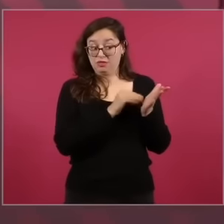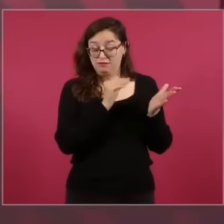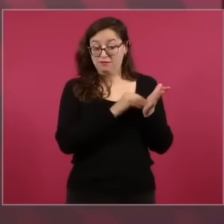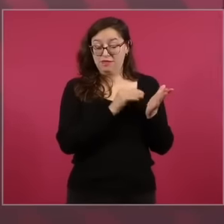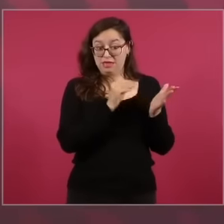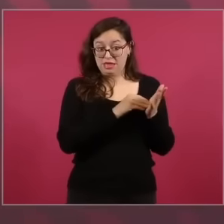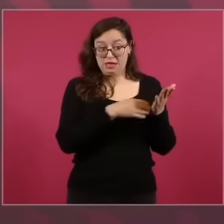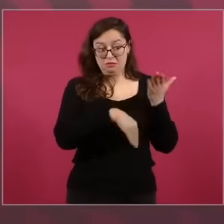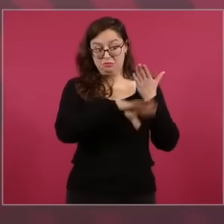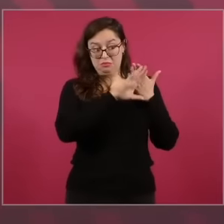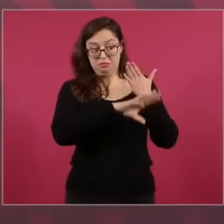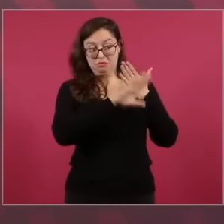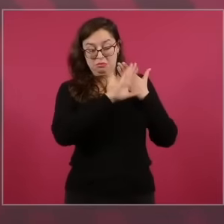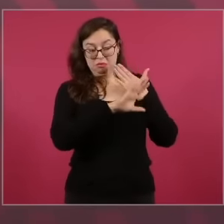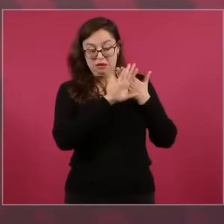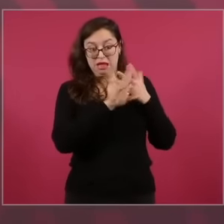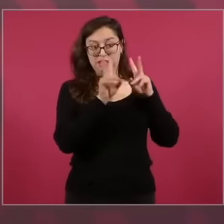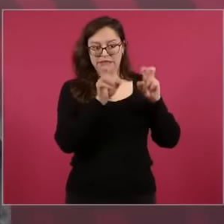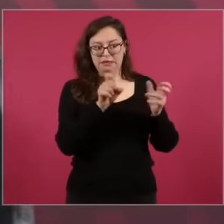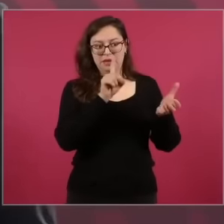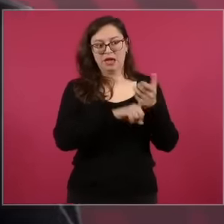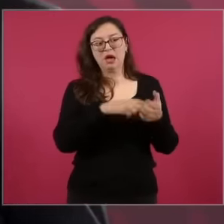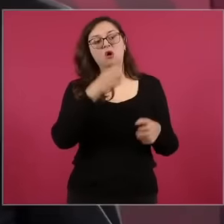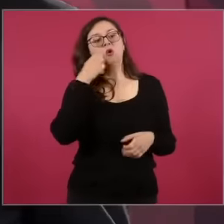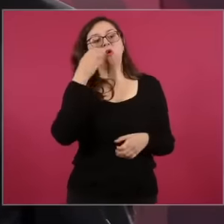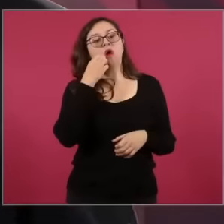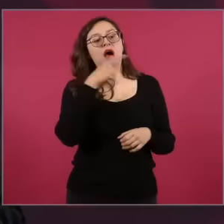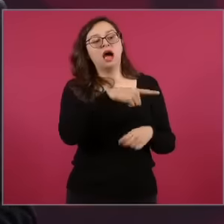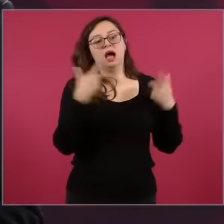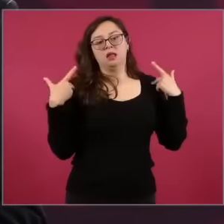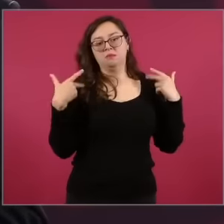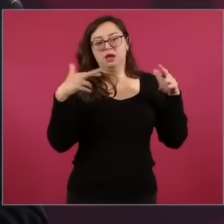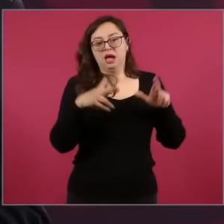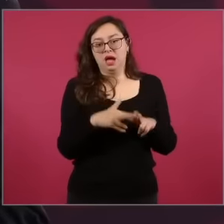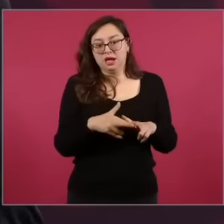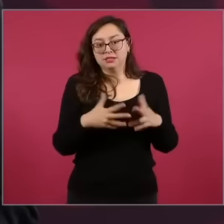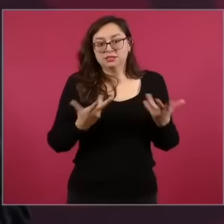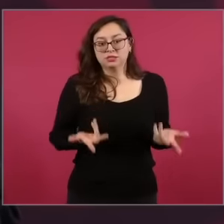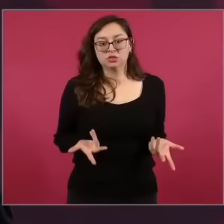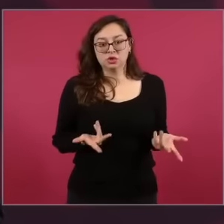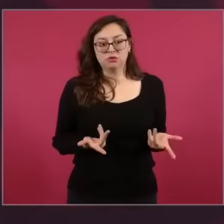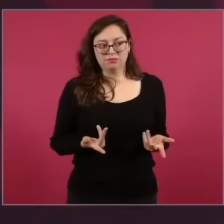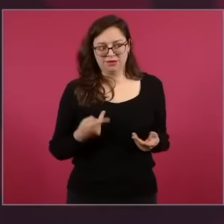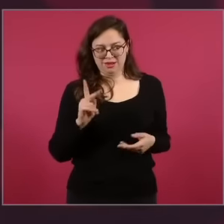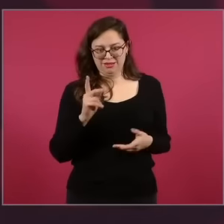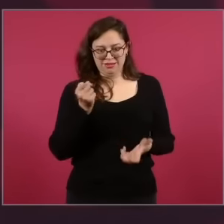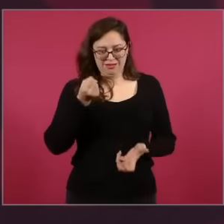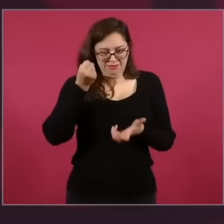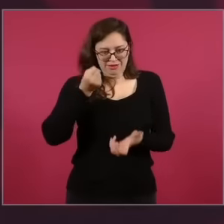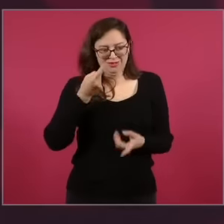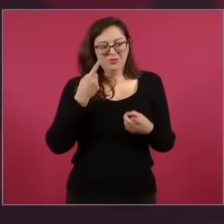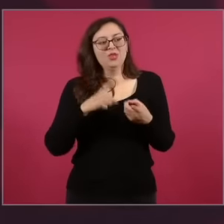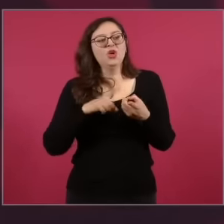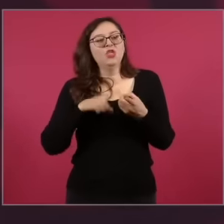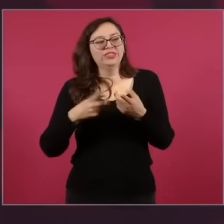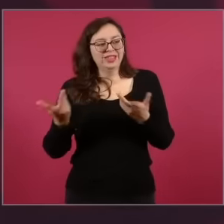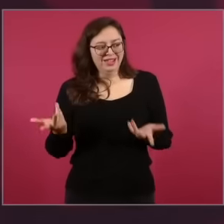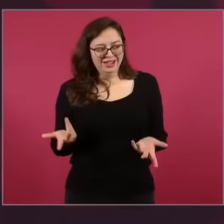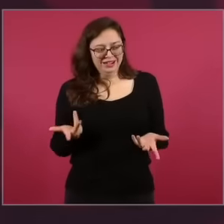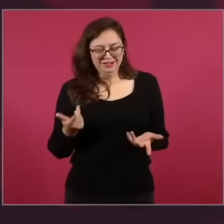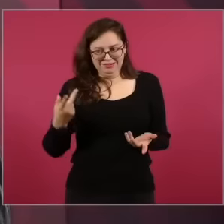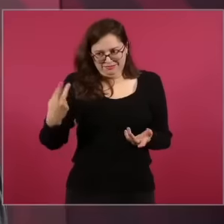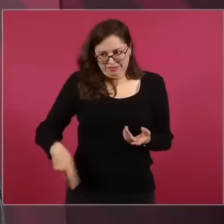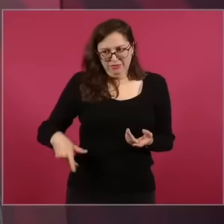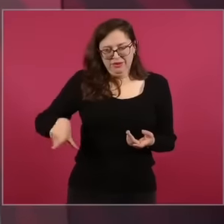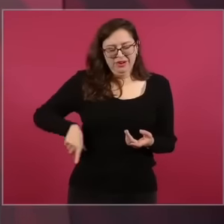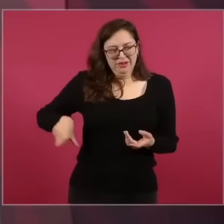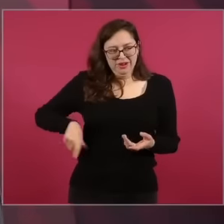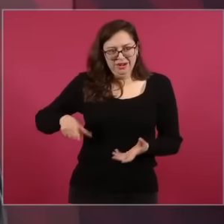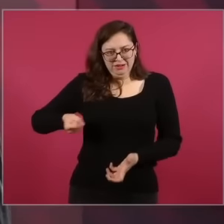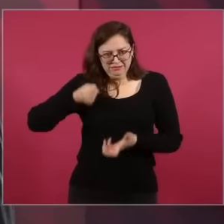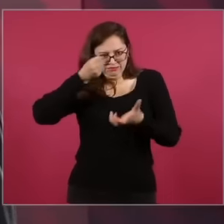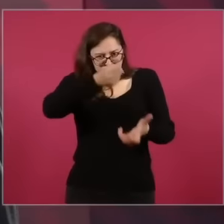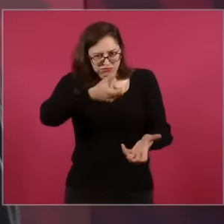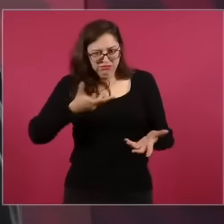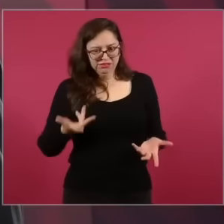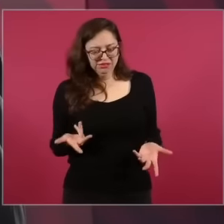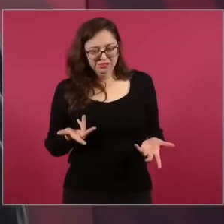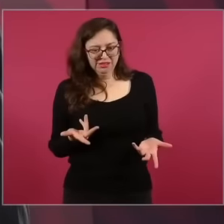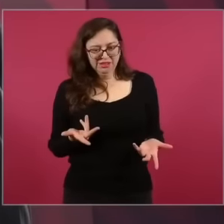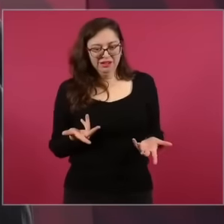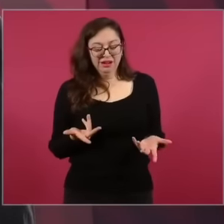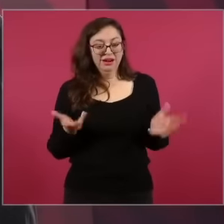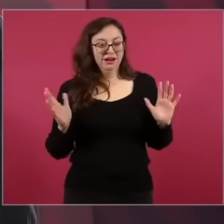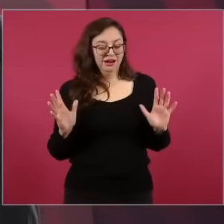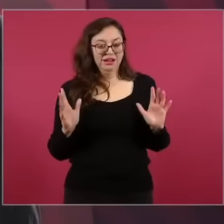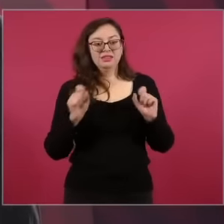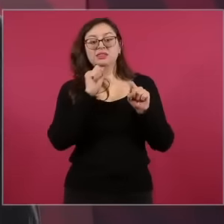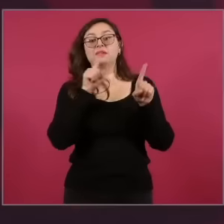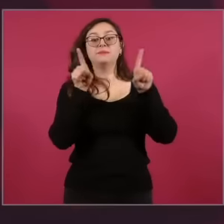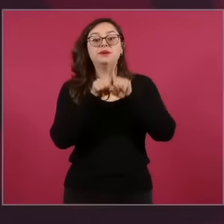another lie that they had propagated was that the budget belonged to the government no the